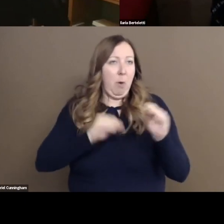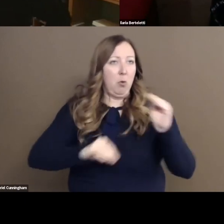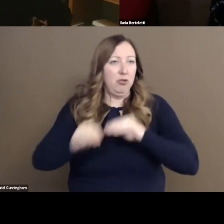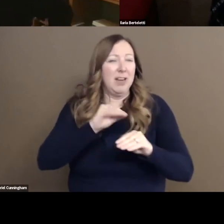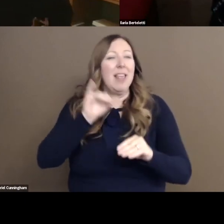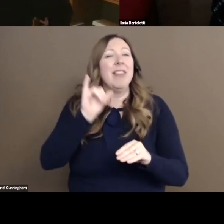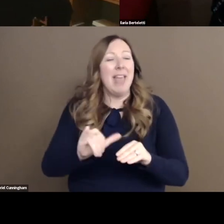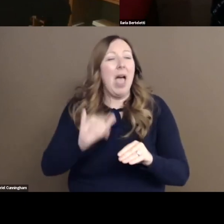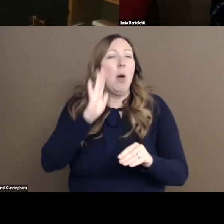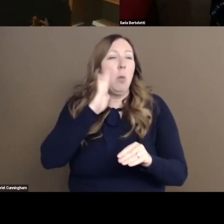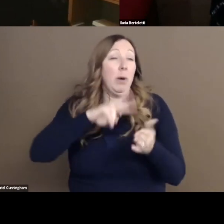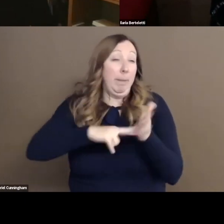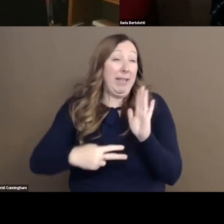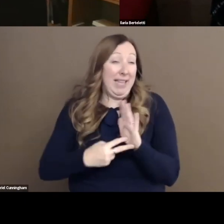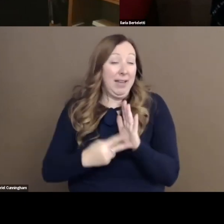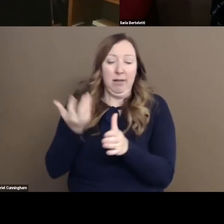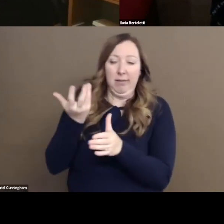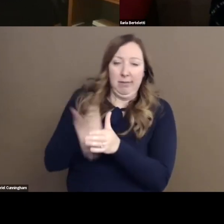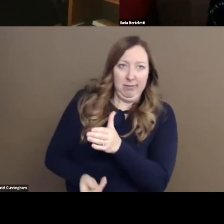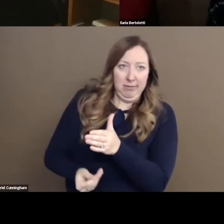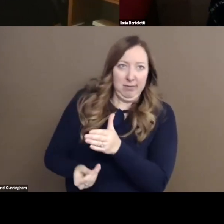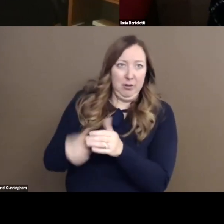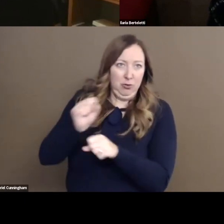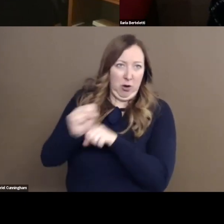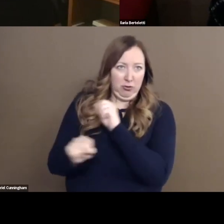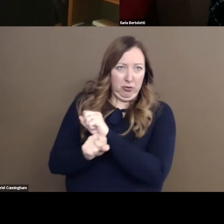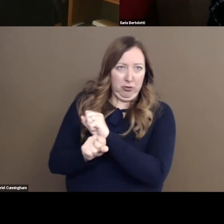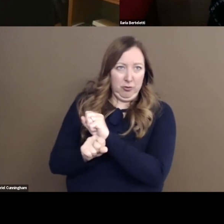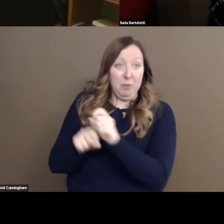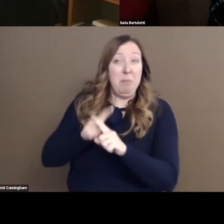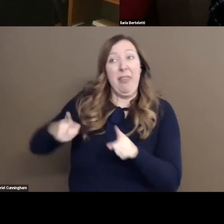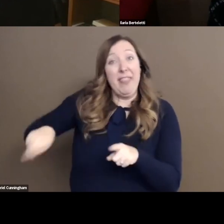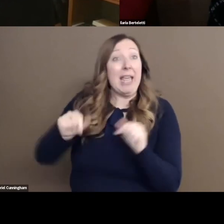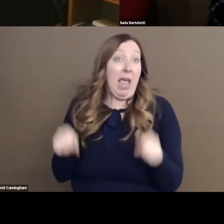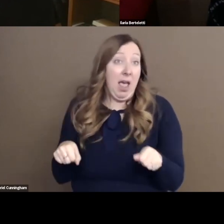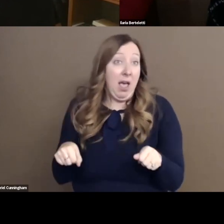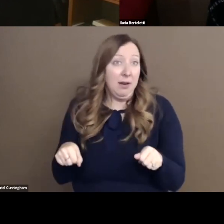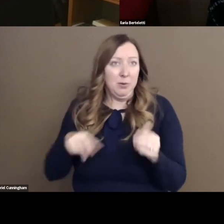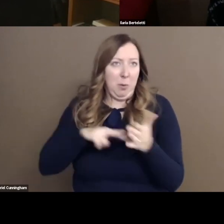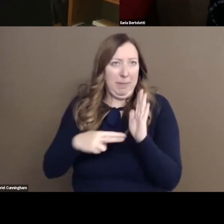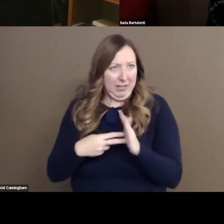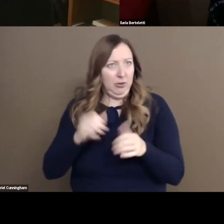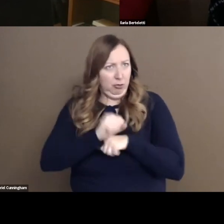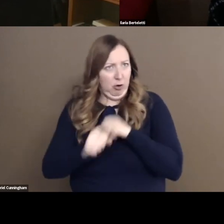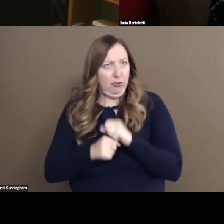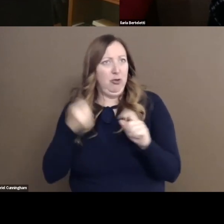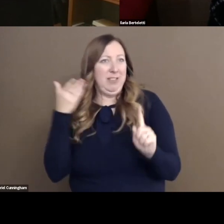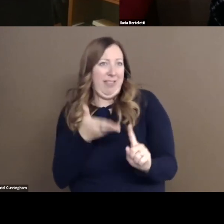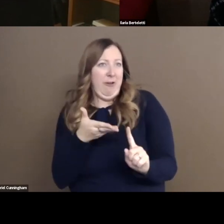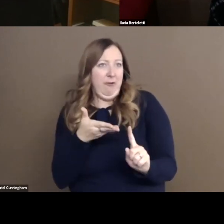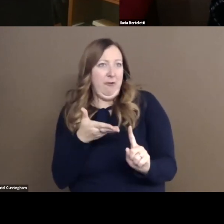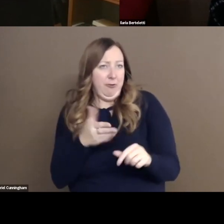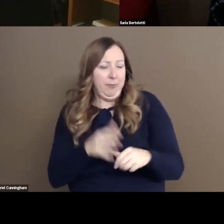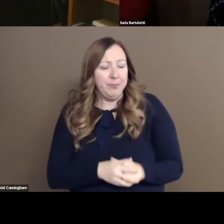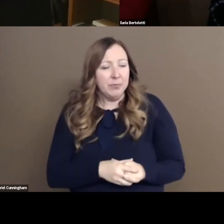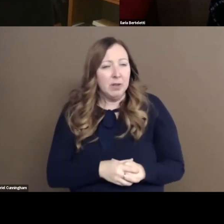in the case of the object uh identification we actually did look at